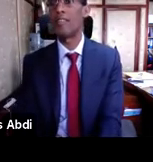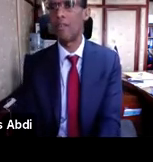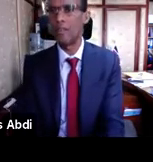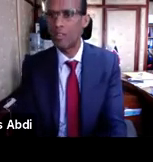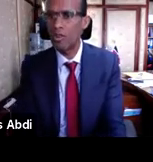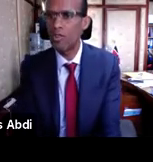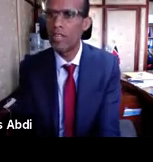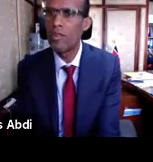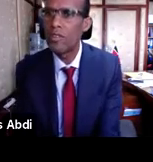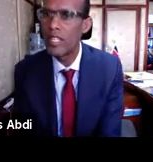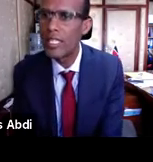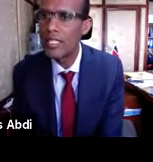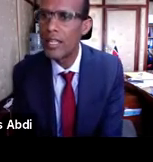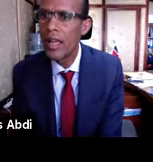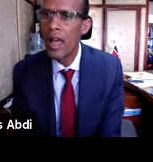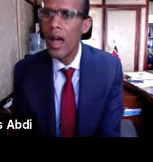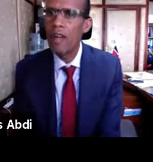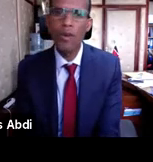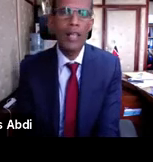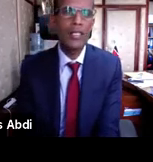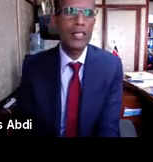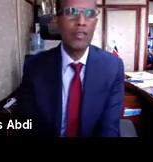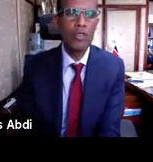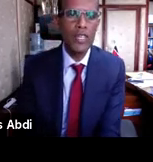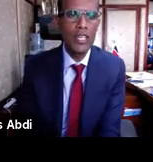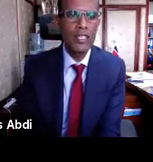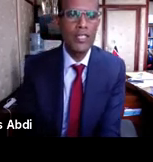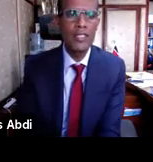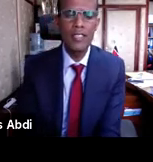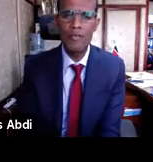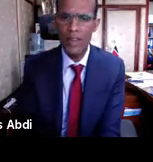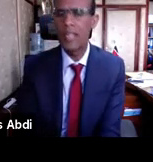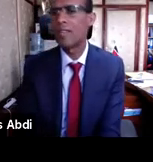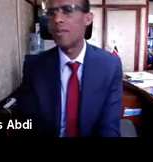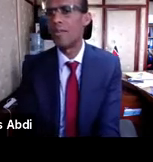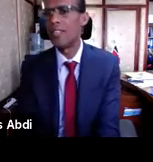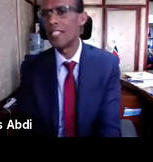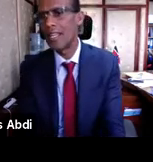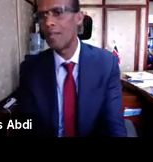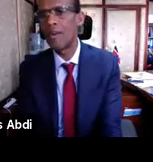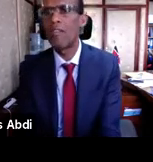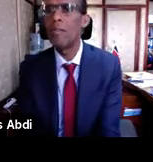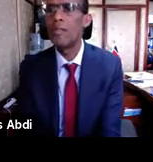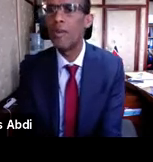treaties. Any treaty that was ratified becomes part of the law. Among them is the Salamanca statement